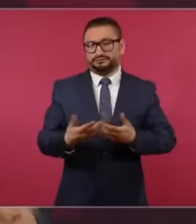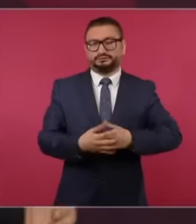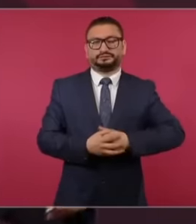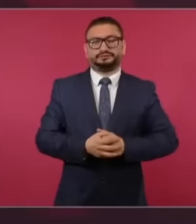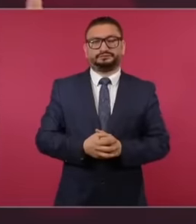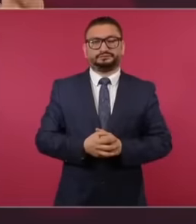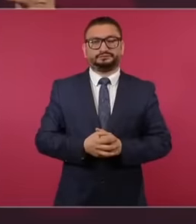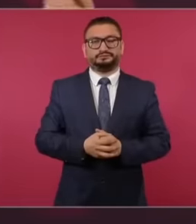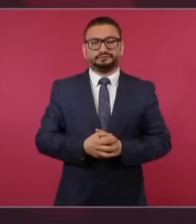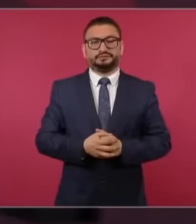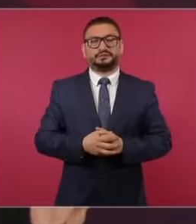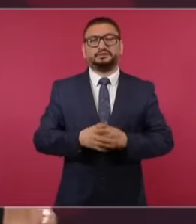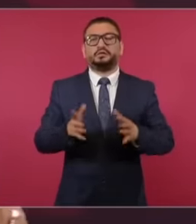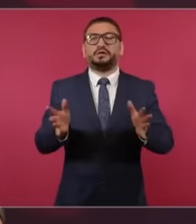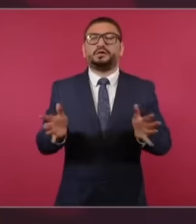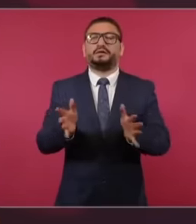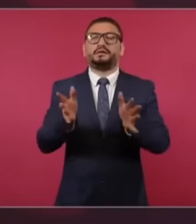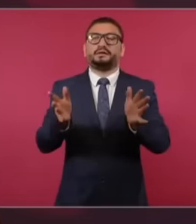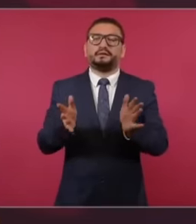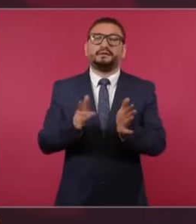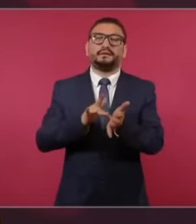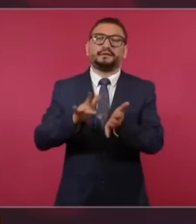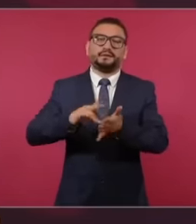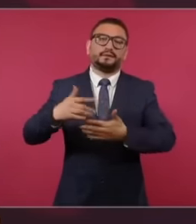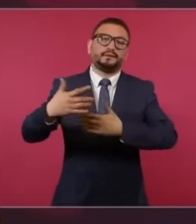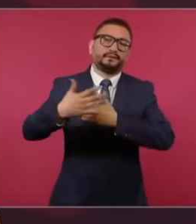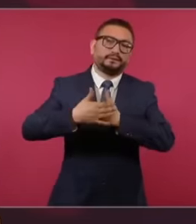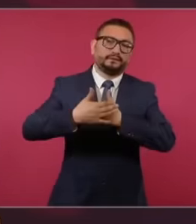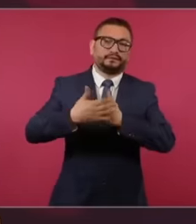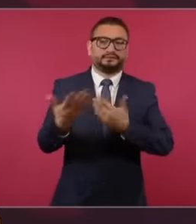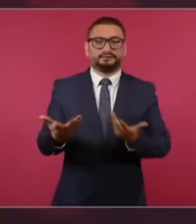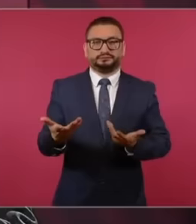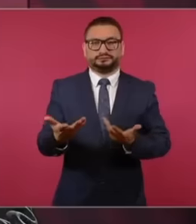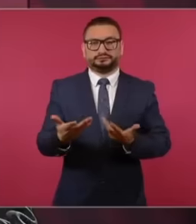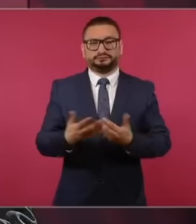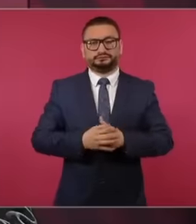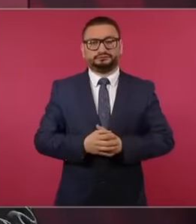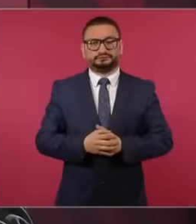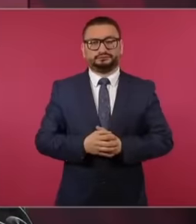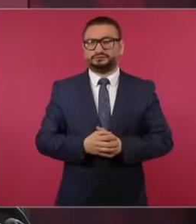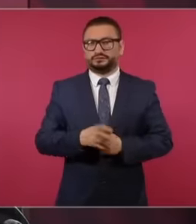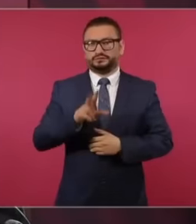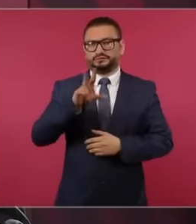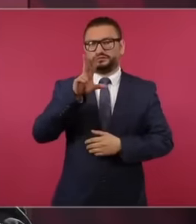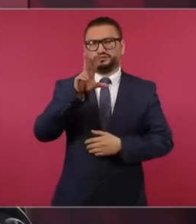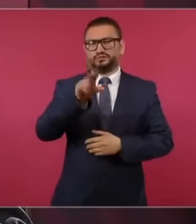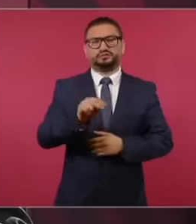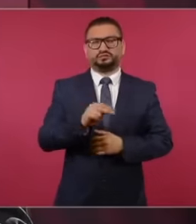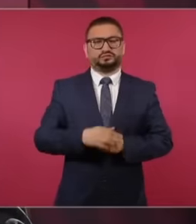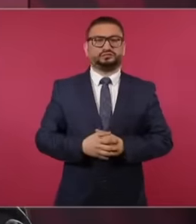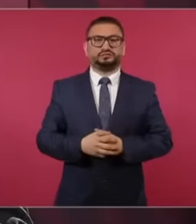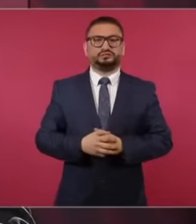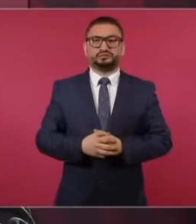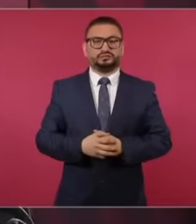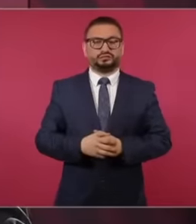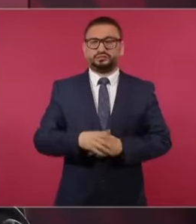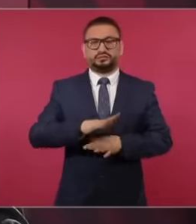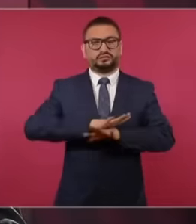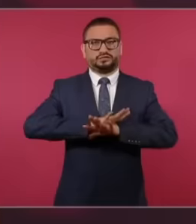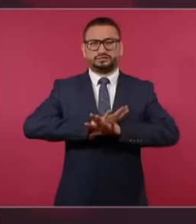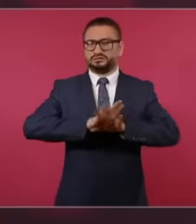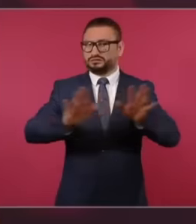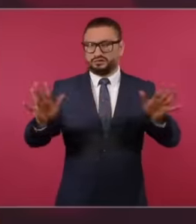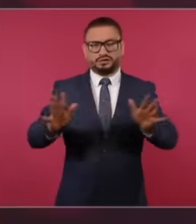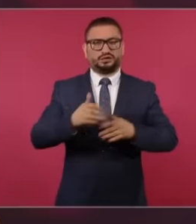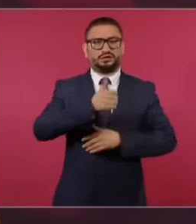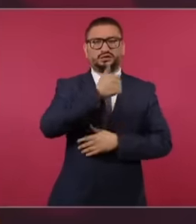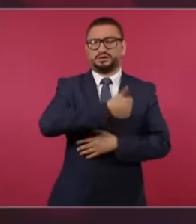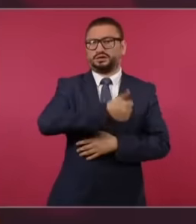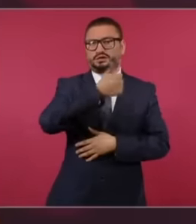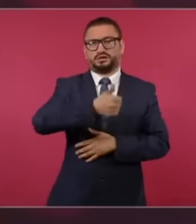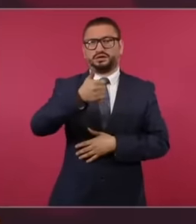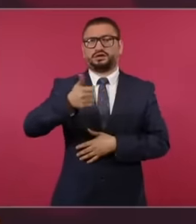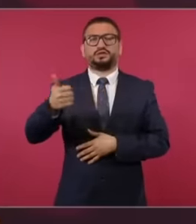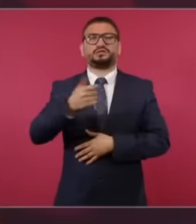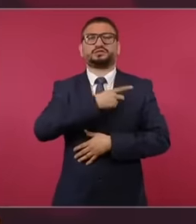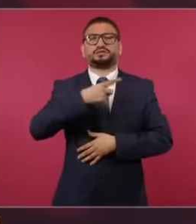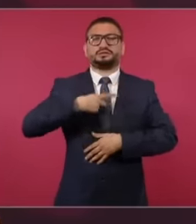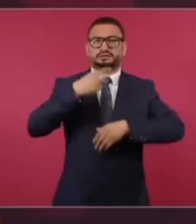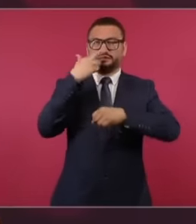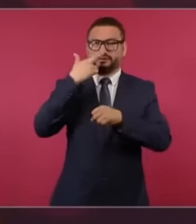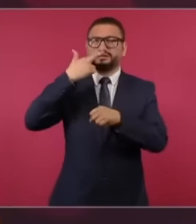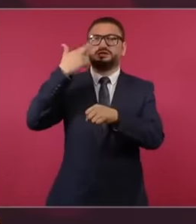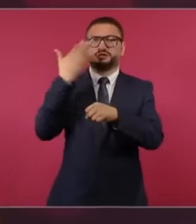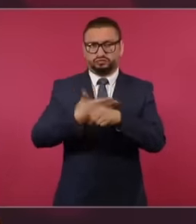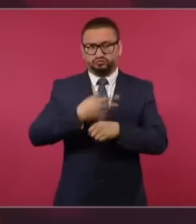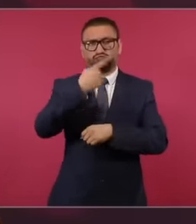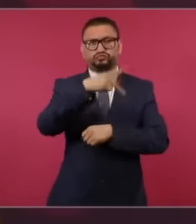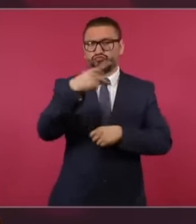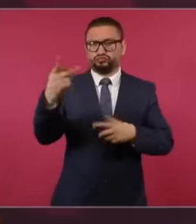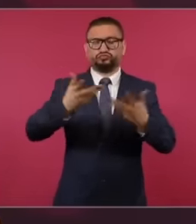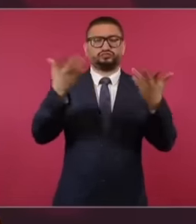apapachar, not everyone has to be responsible for their actions and